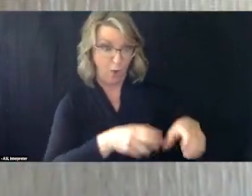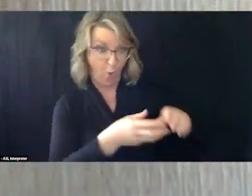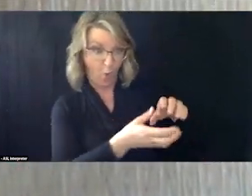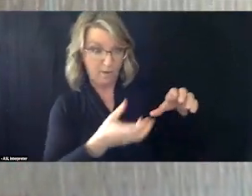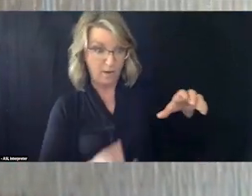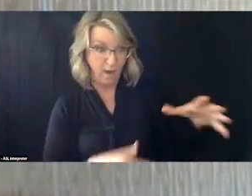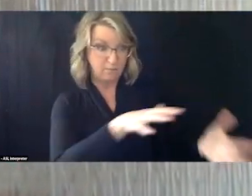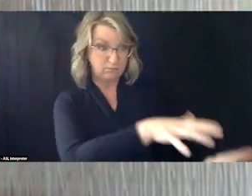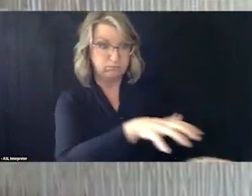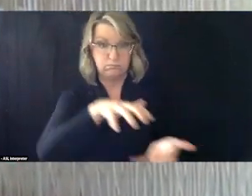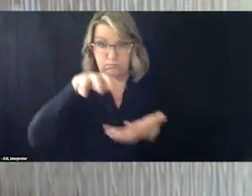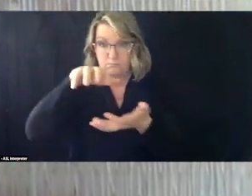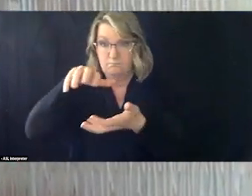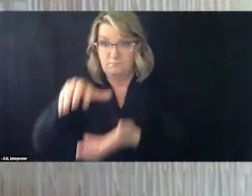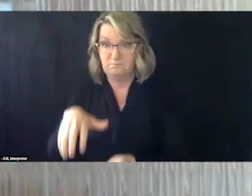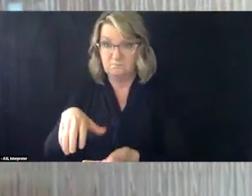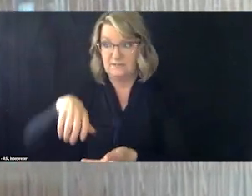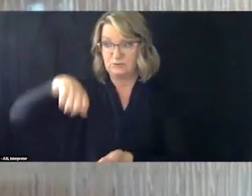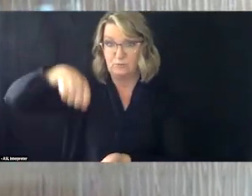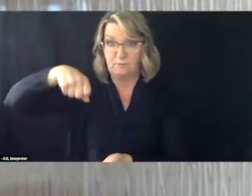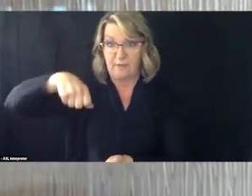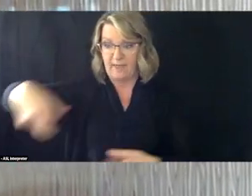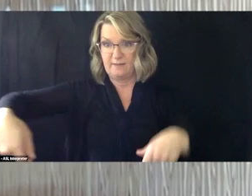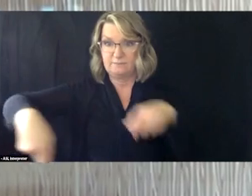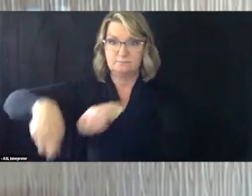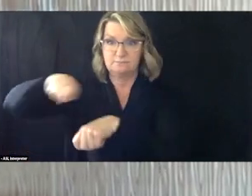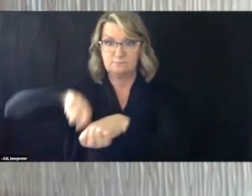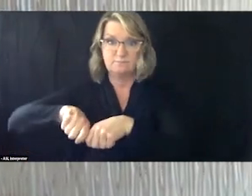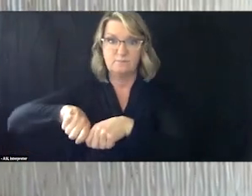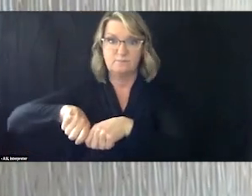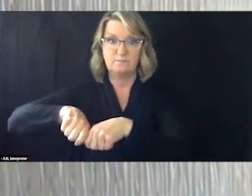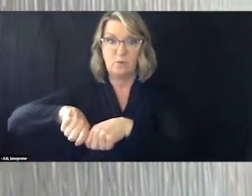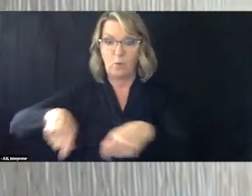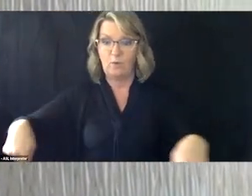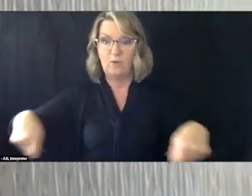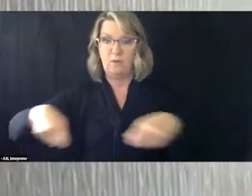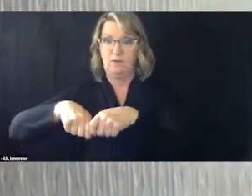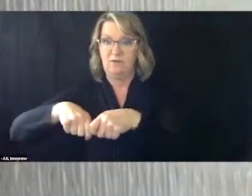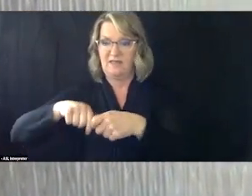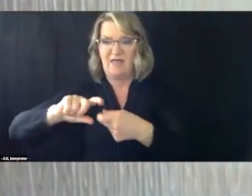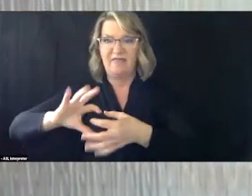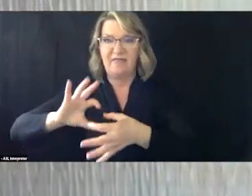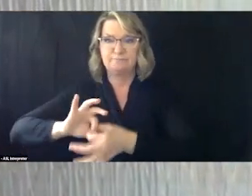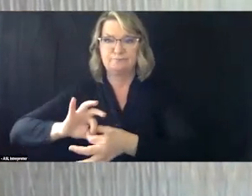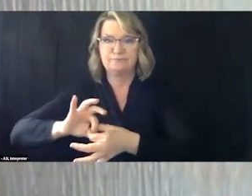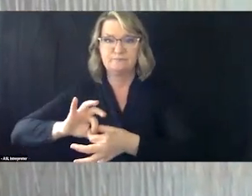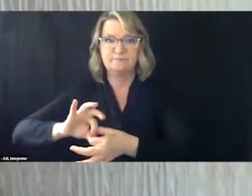night we'll pull all those ballots in we'll insert them into this black canvas bag then we'll fix it